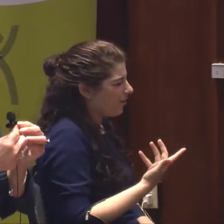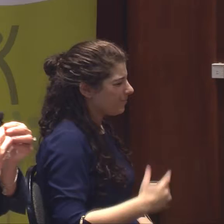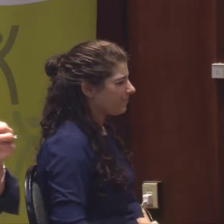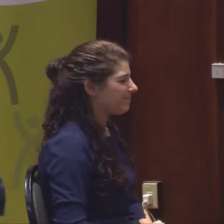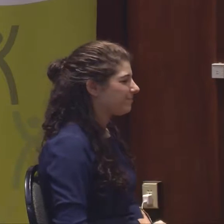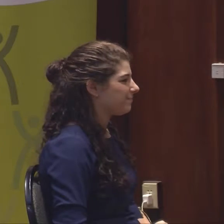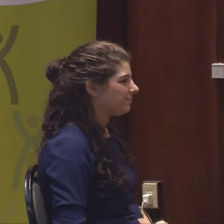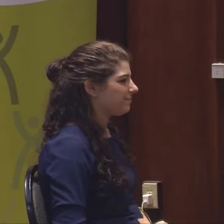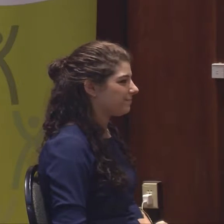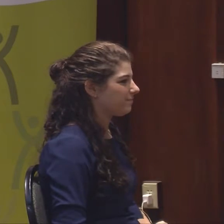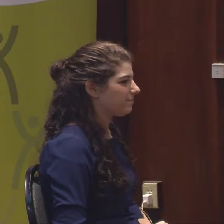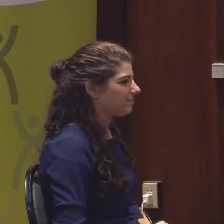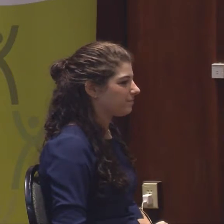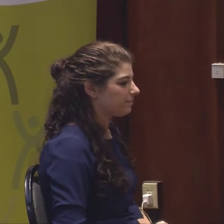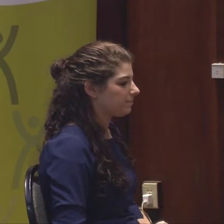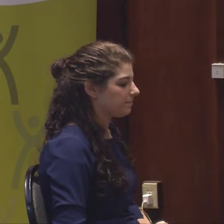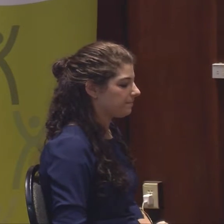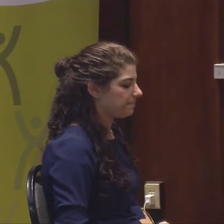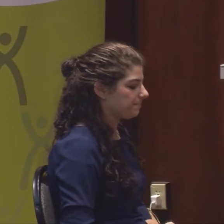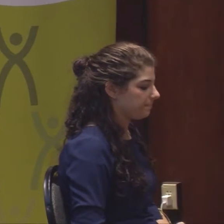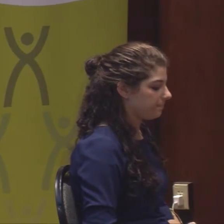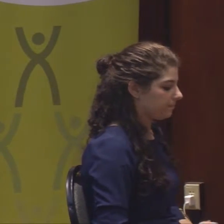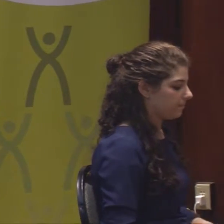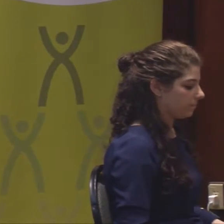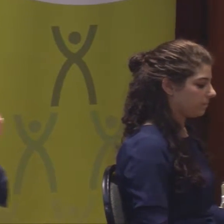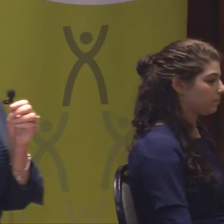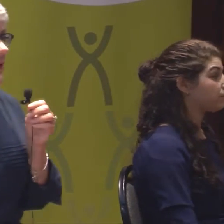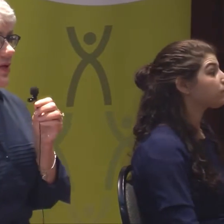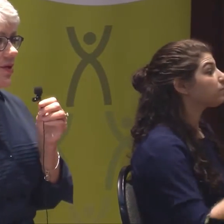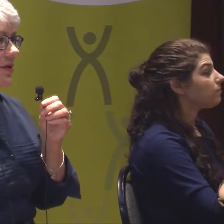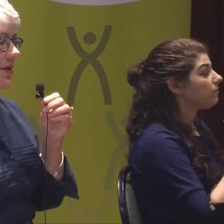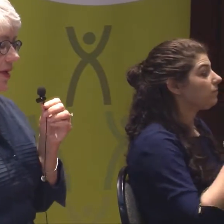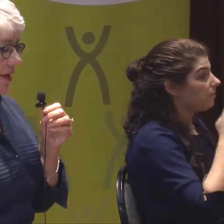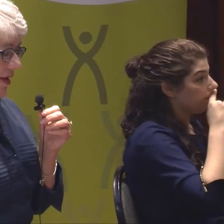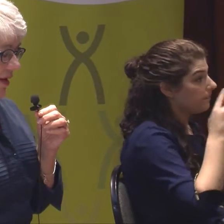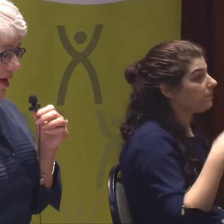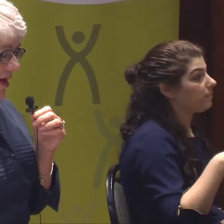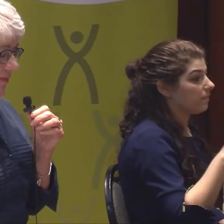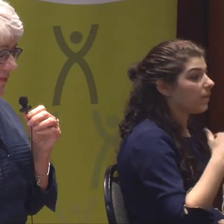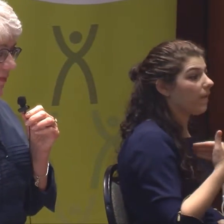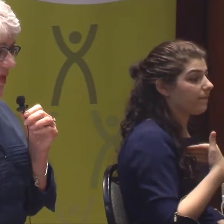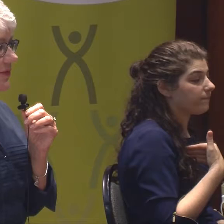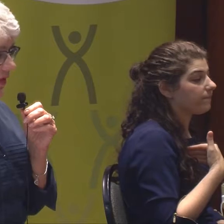Okay, so they may not necessarily... Some of the kids do have additional severe